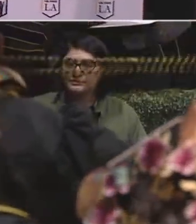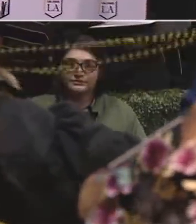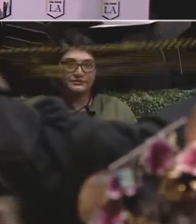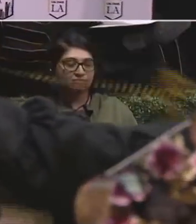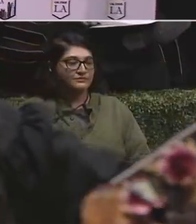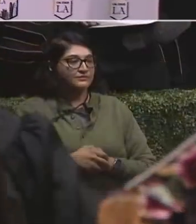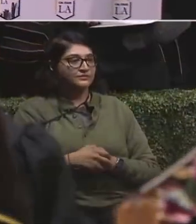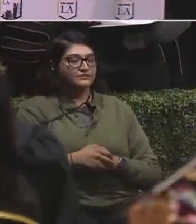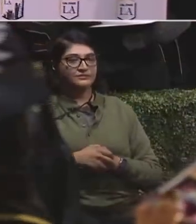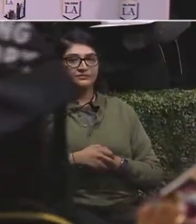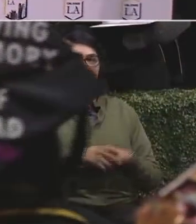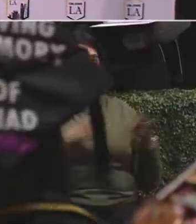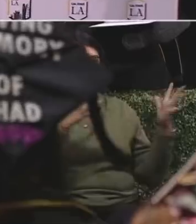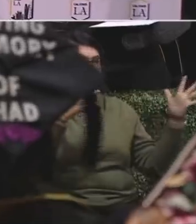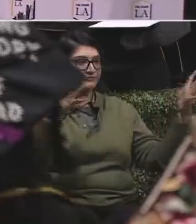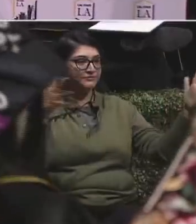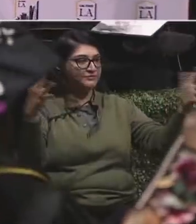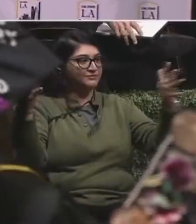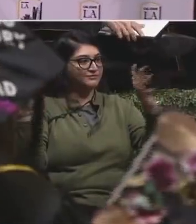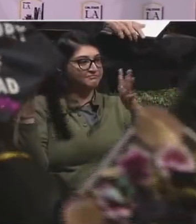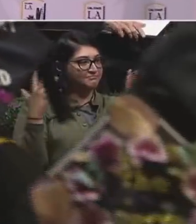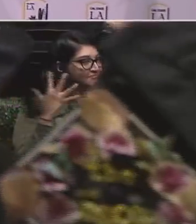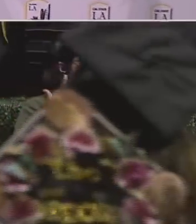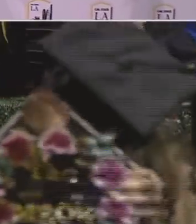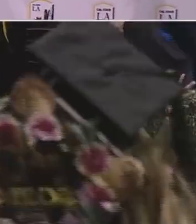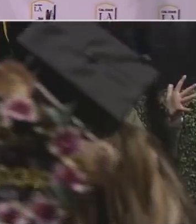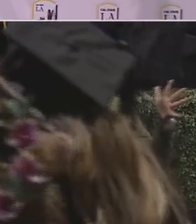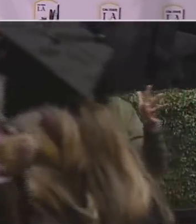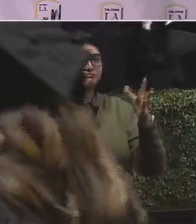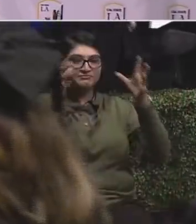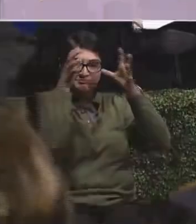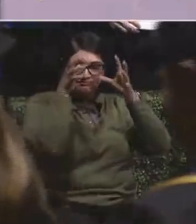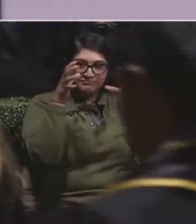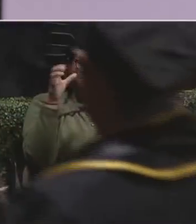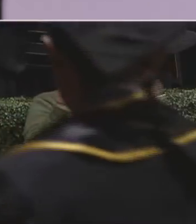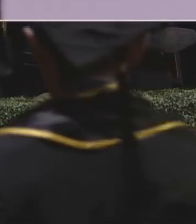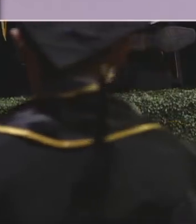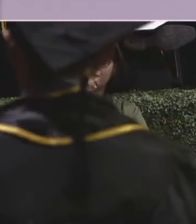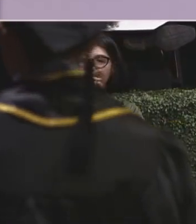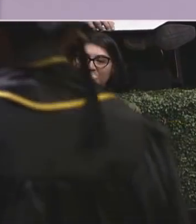CHIEF ACADEMIC OFFICER OF THE UNIVERSITY, DR. LYNN MAHONEY, PROVOST AND VICE